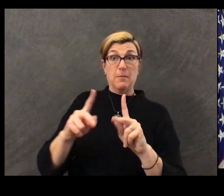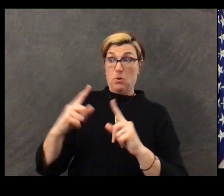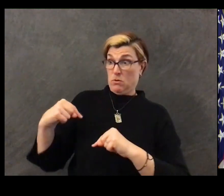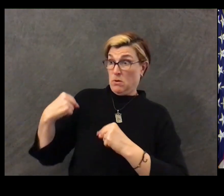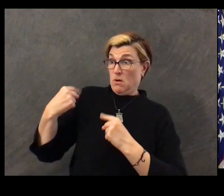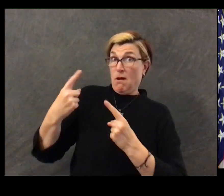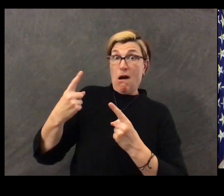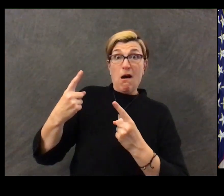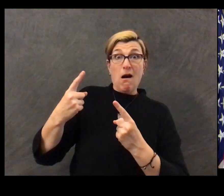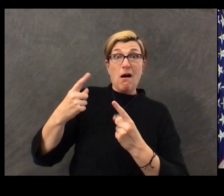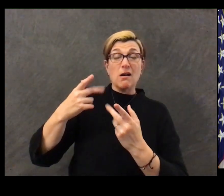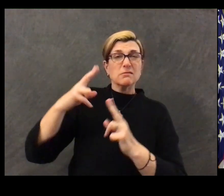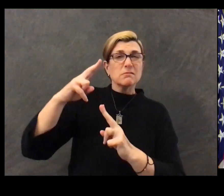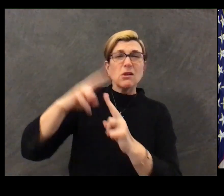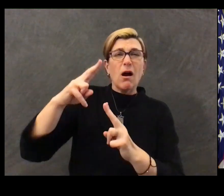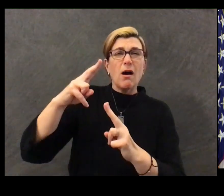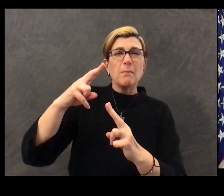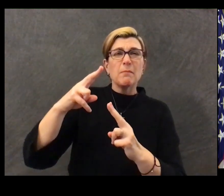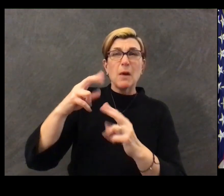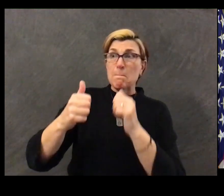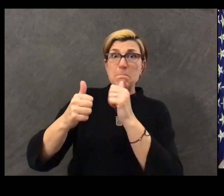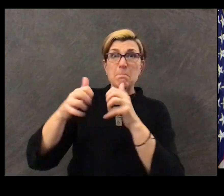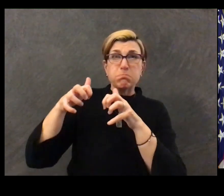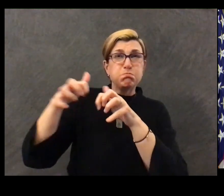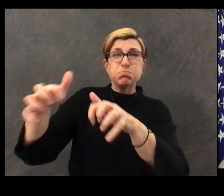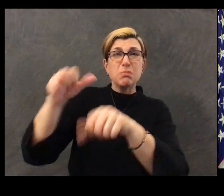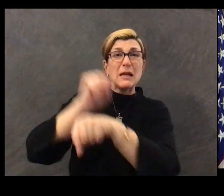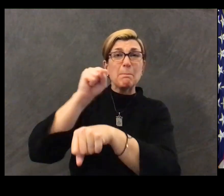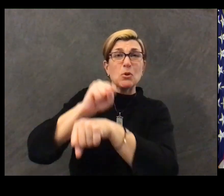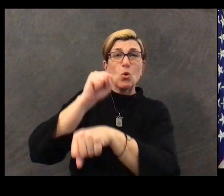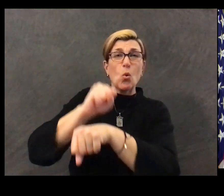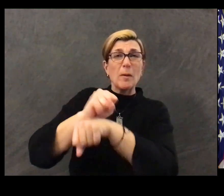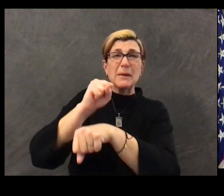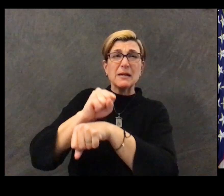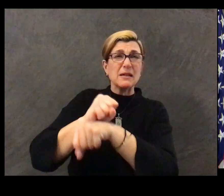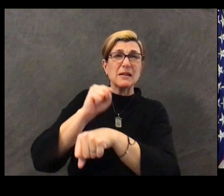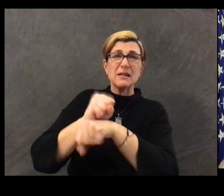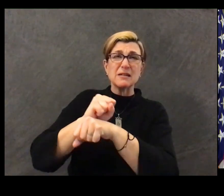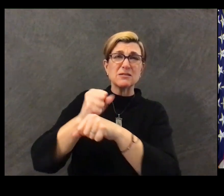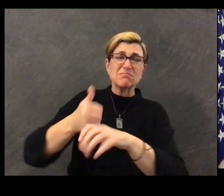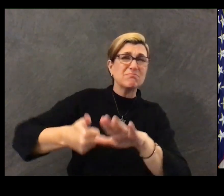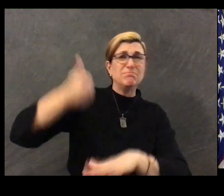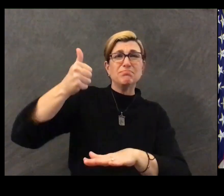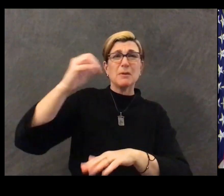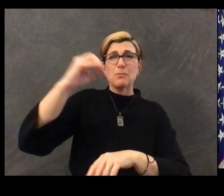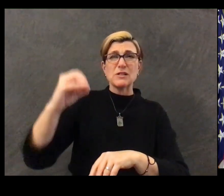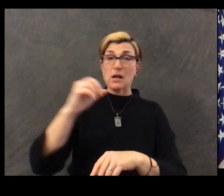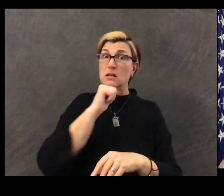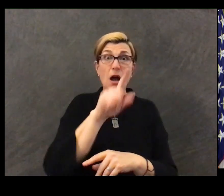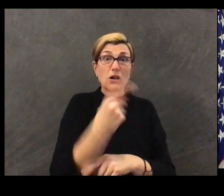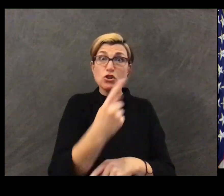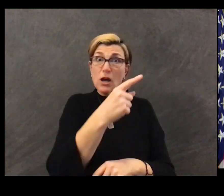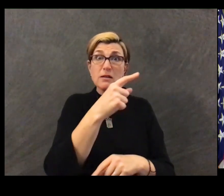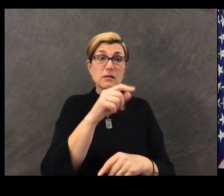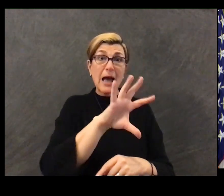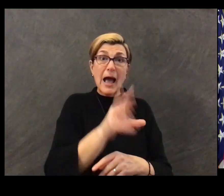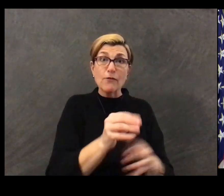employment numbers ever not only African American Asian American Hispanic